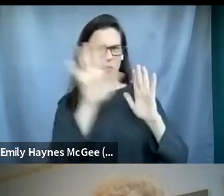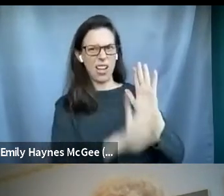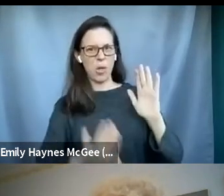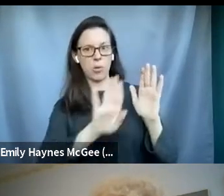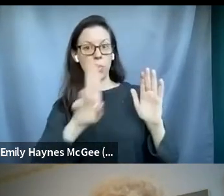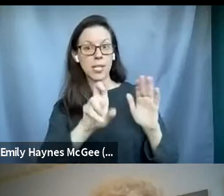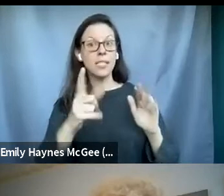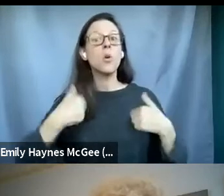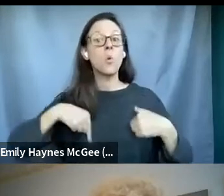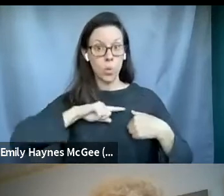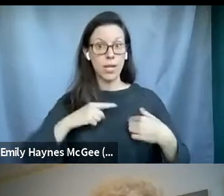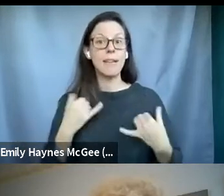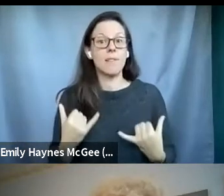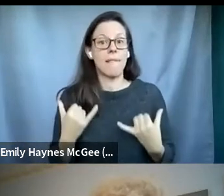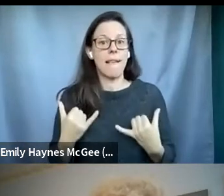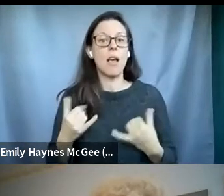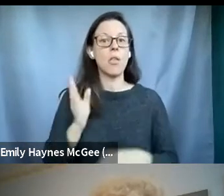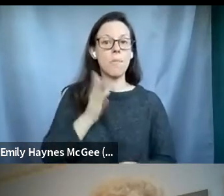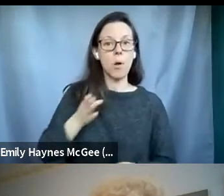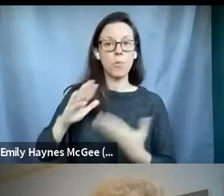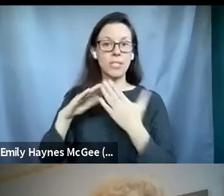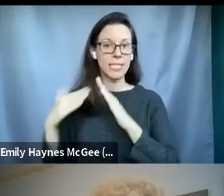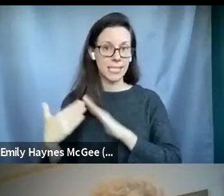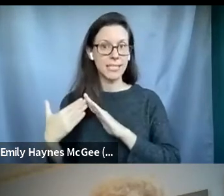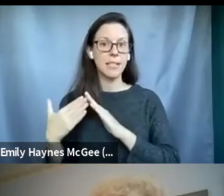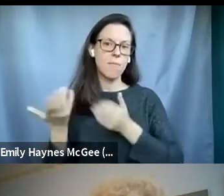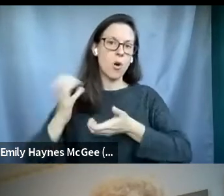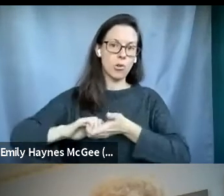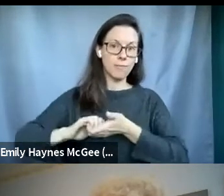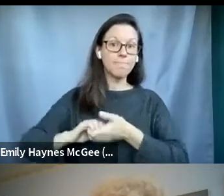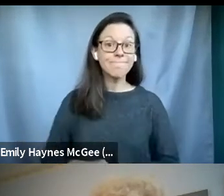are now the Baltimore City partner.